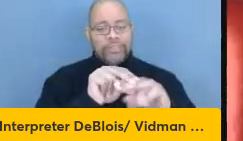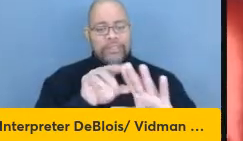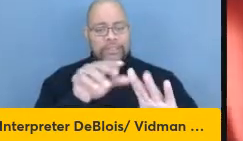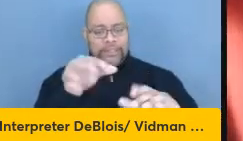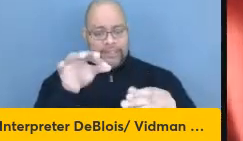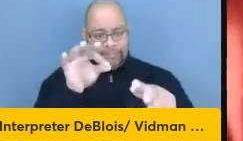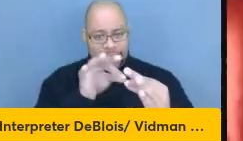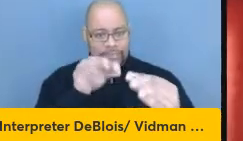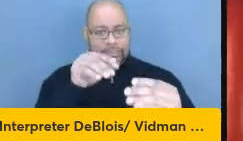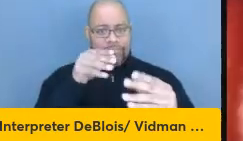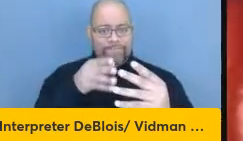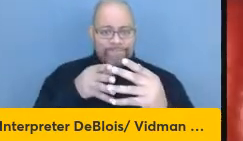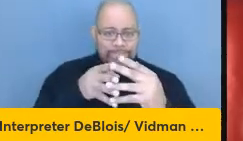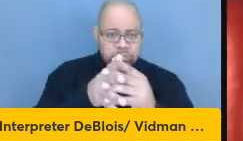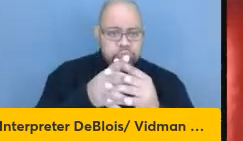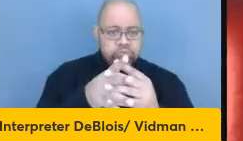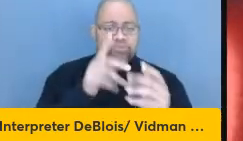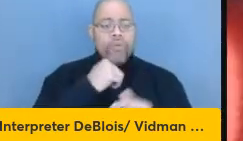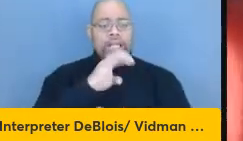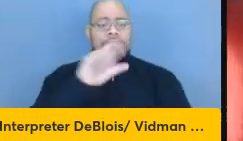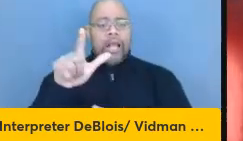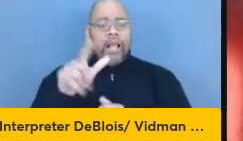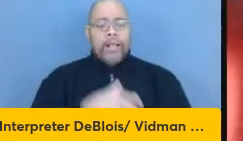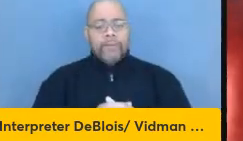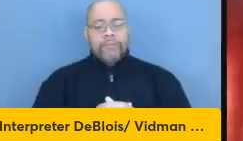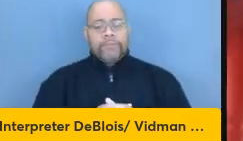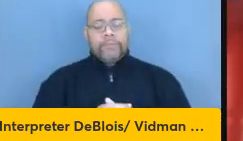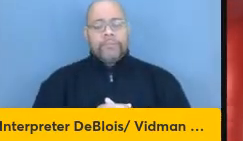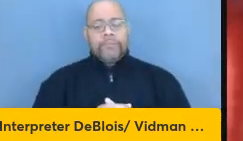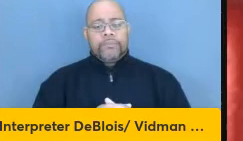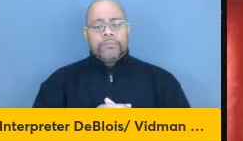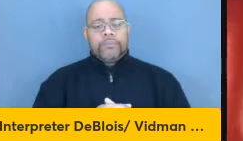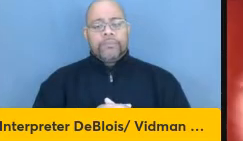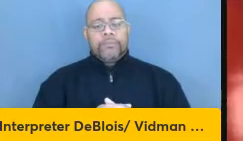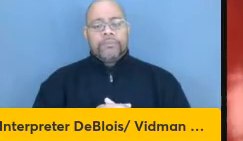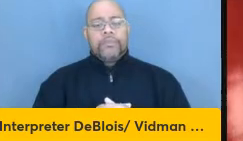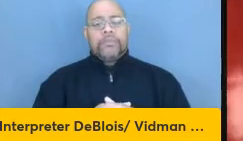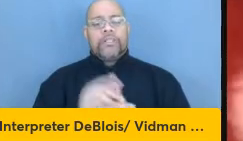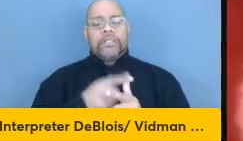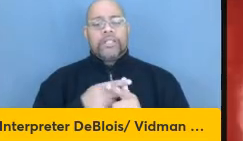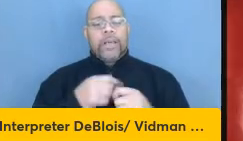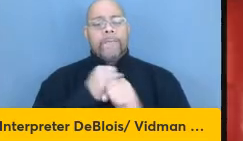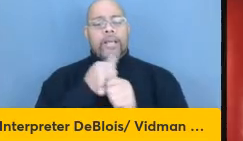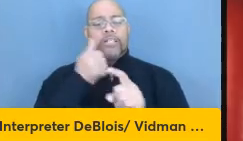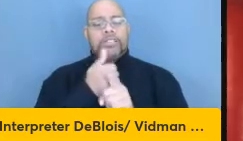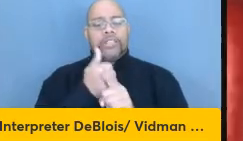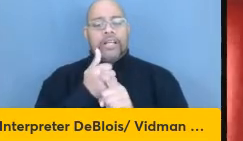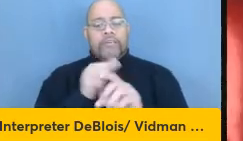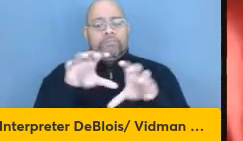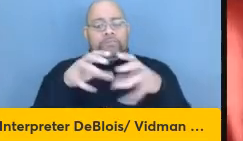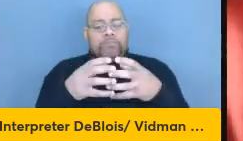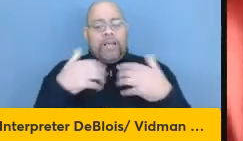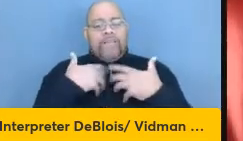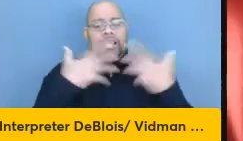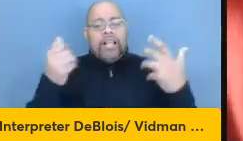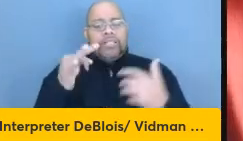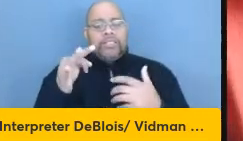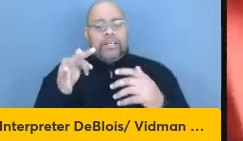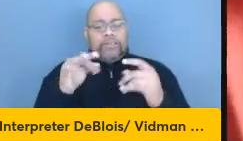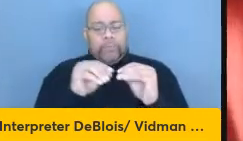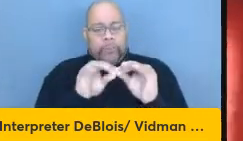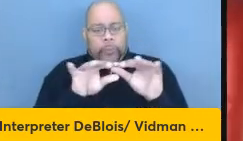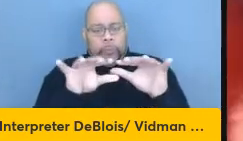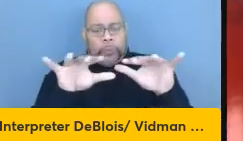it invades the red blood cell. And it goes on to make itself at home, it has lots of daughters, and those daughters will emerge,